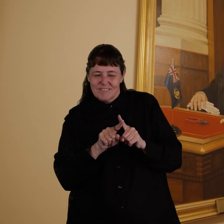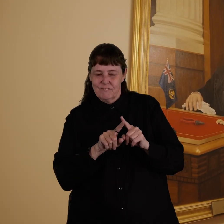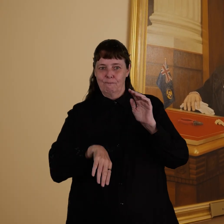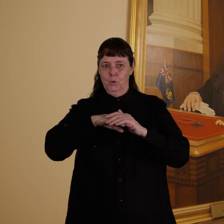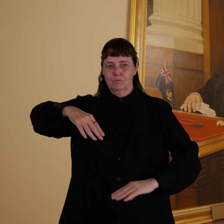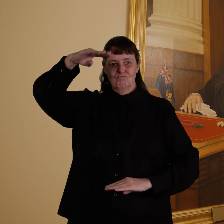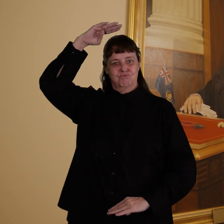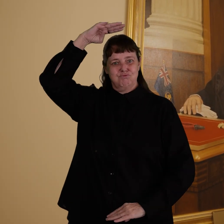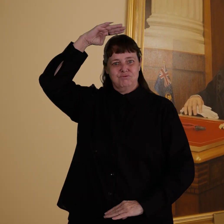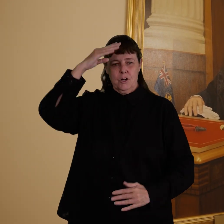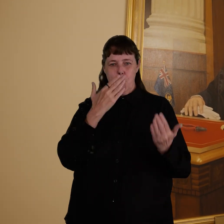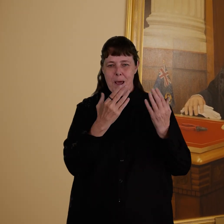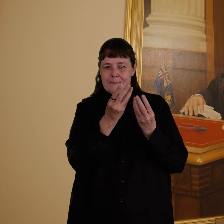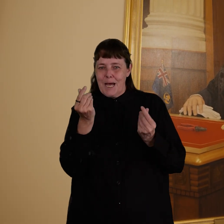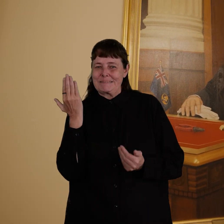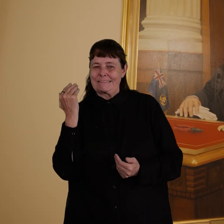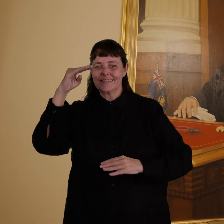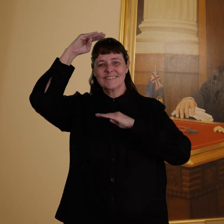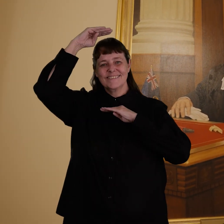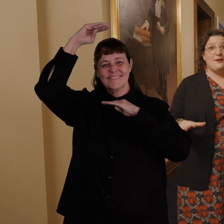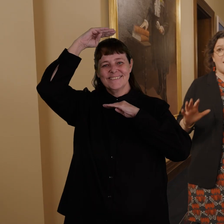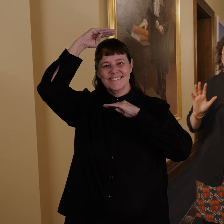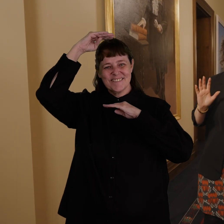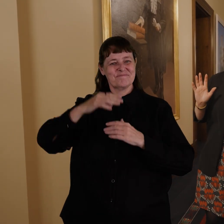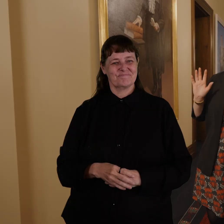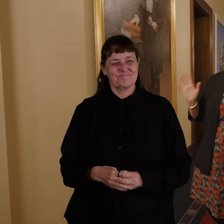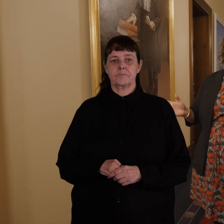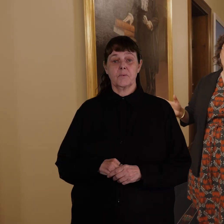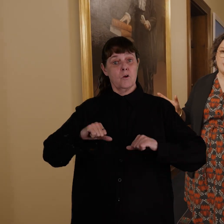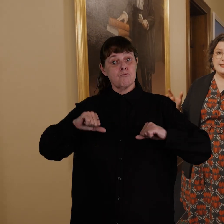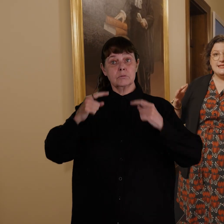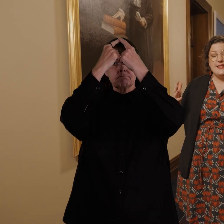our newer ones, where there are more head shots. What's unique about the president's portraits is